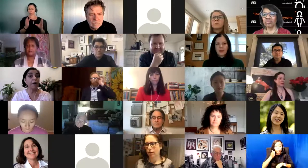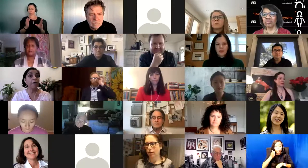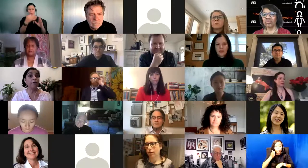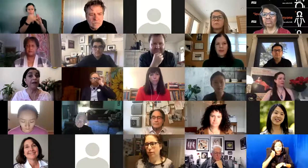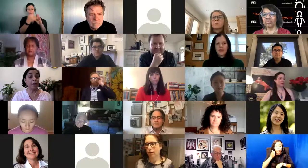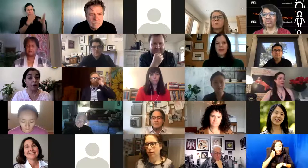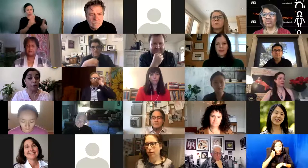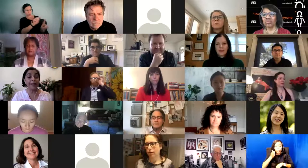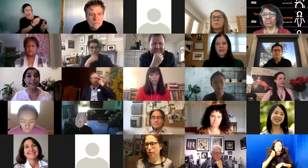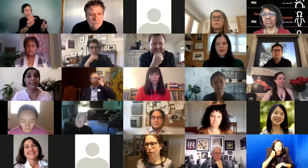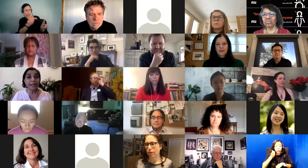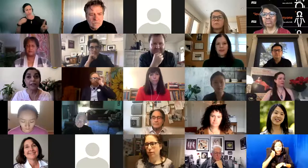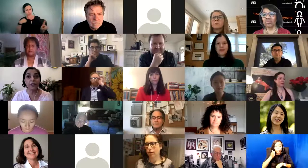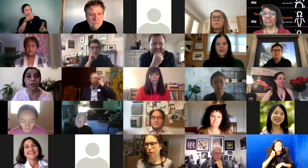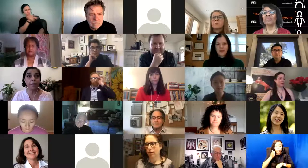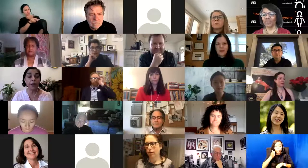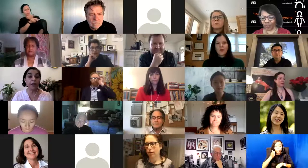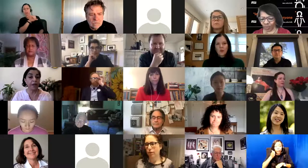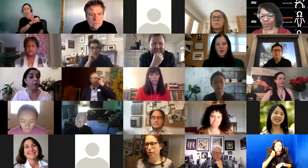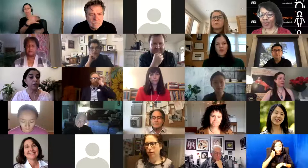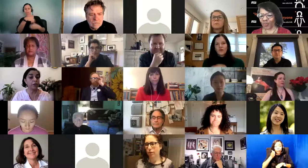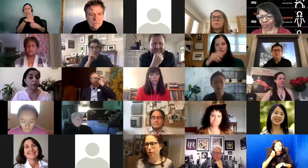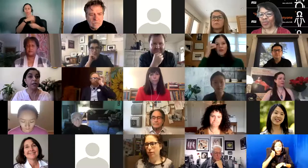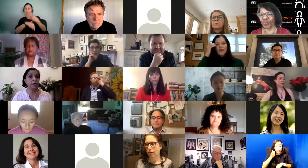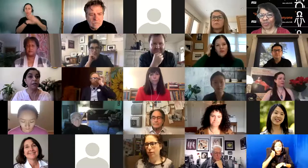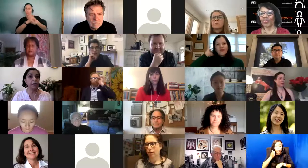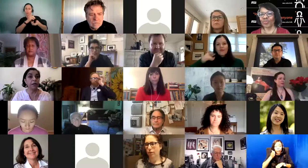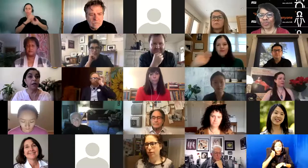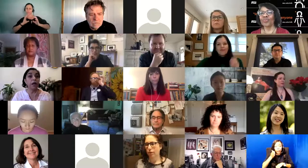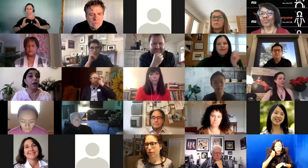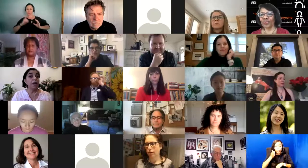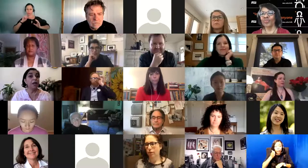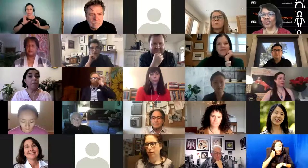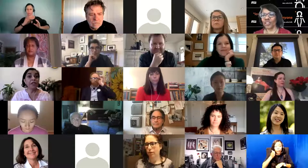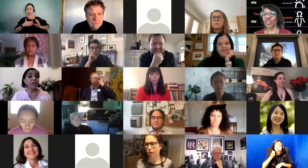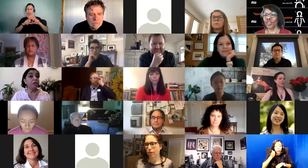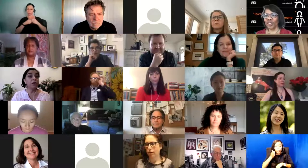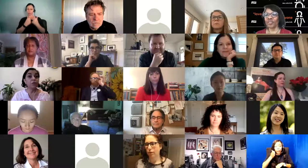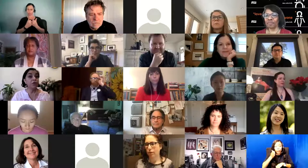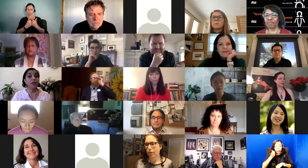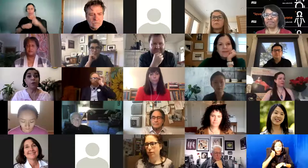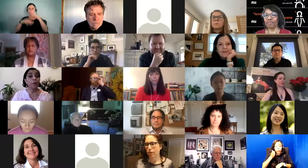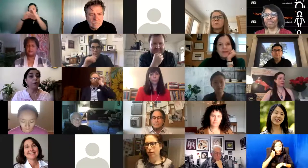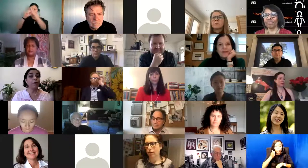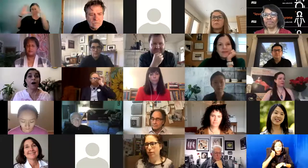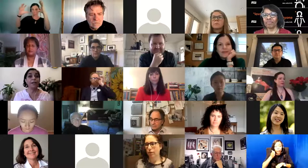of the global citizenship in our societies. Imagine not to share the work of artists